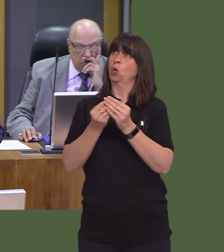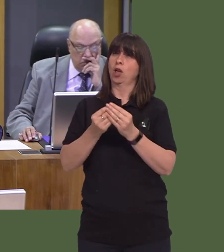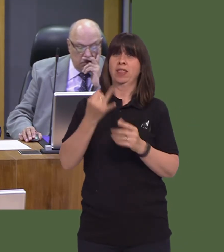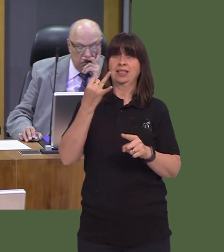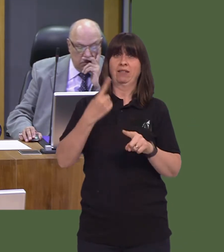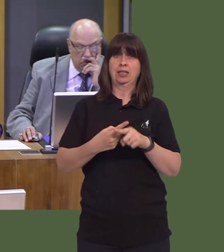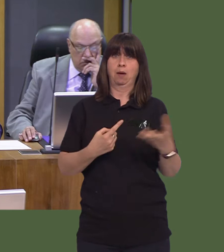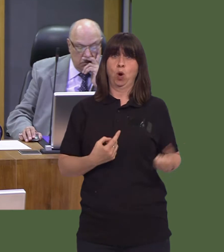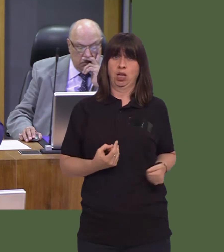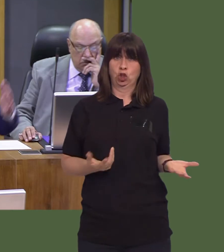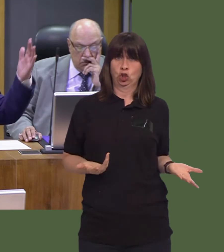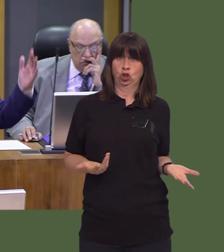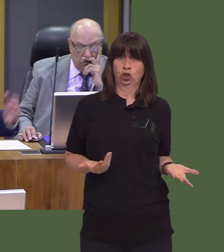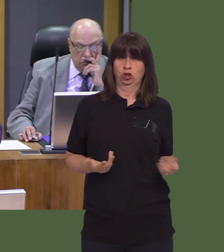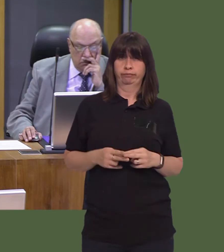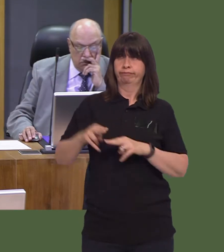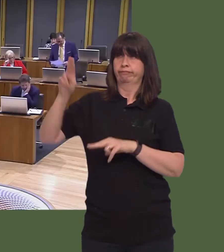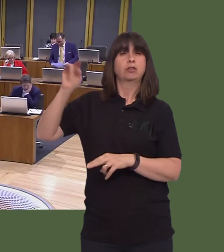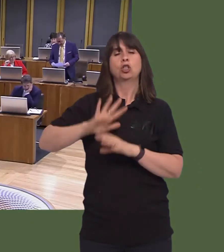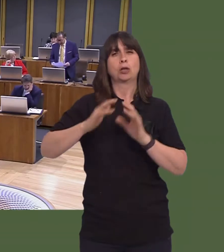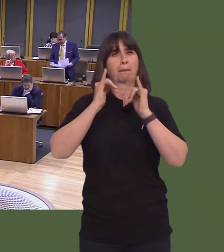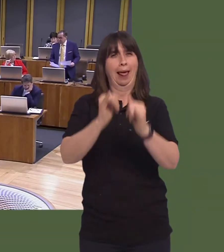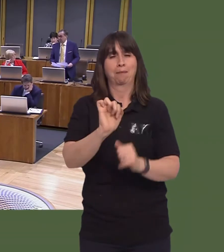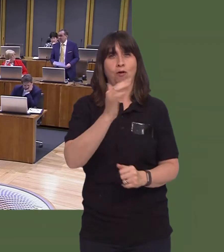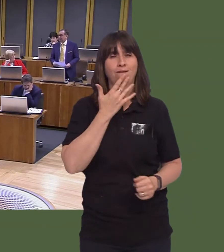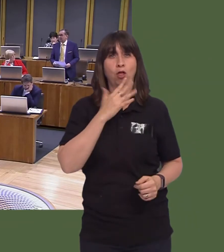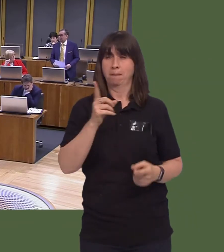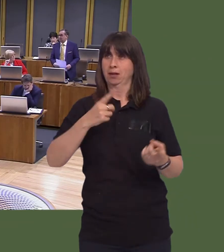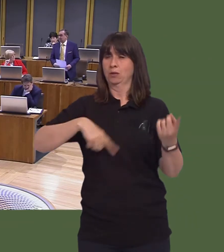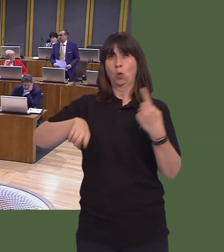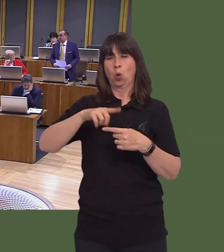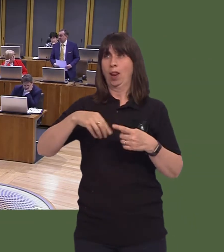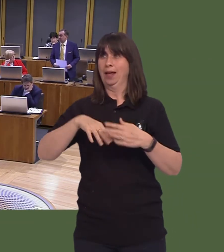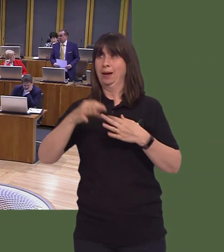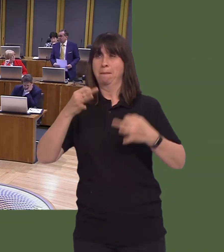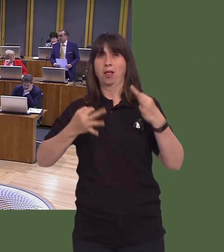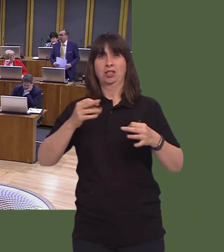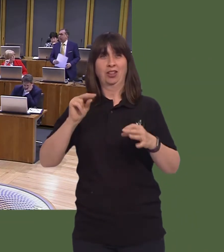It's not your fault in particular; it's all of us who have been active in politics for the last 25 to 30 years.